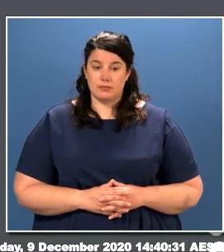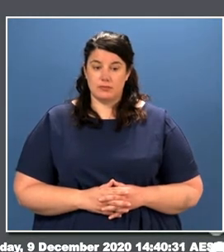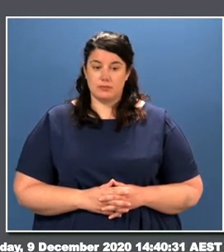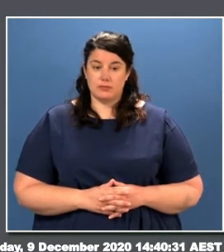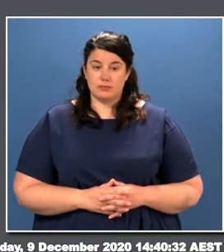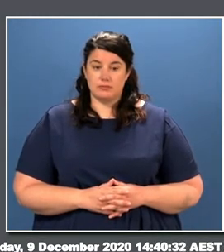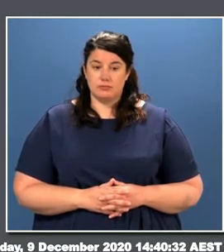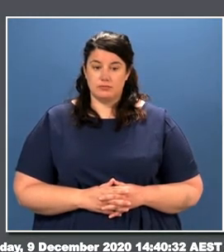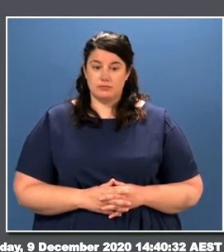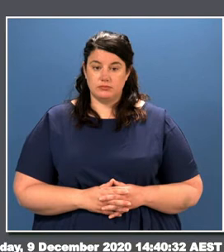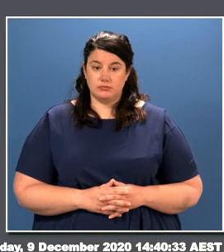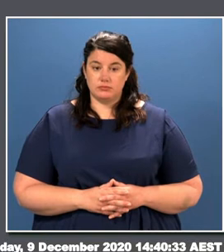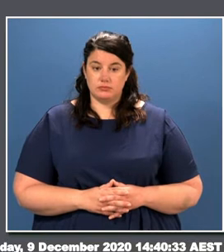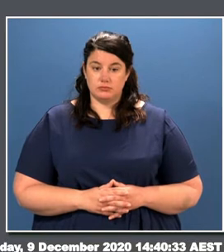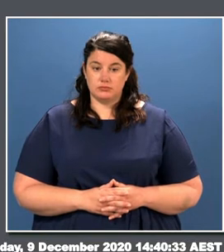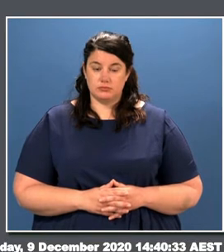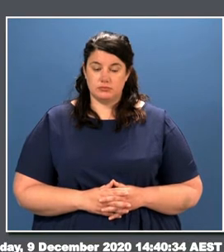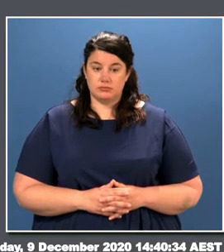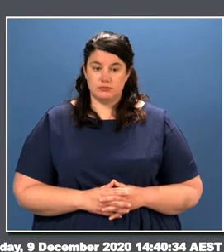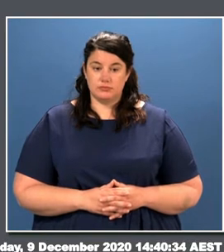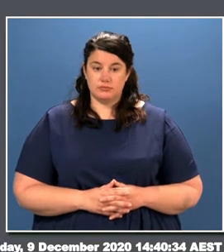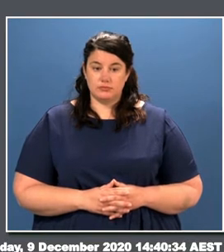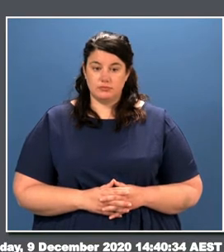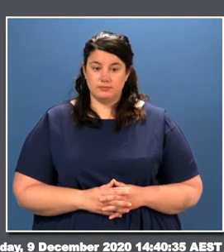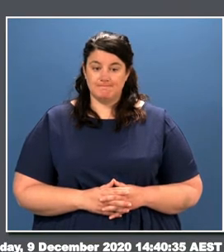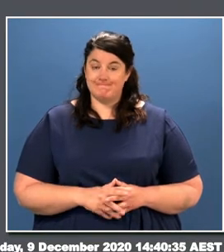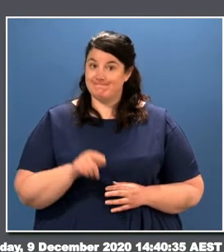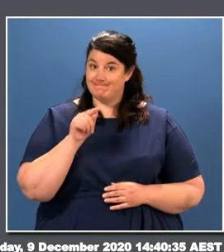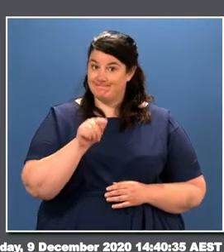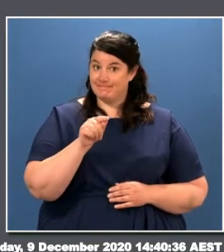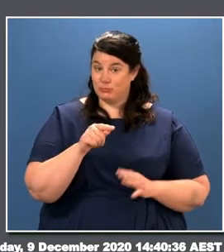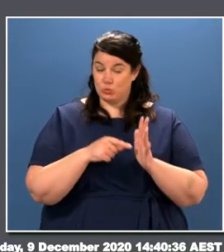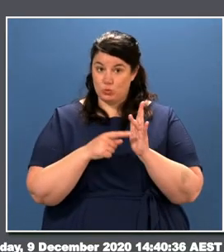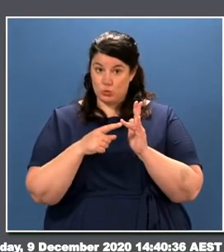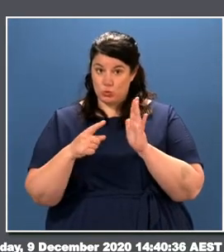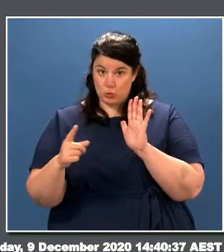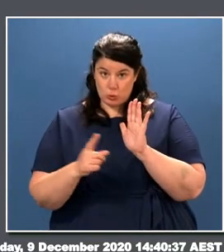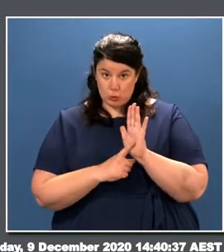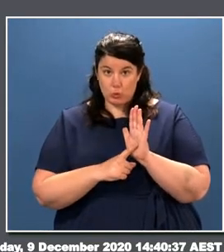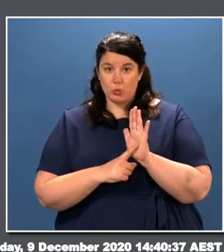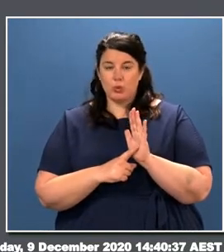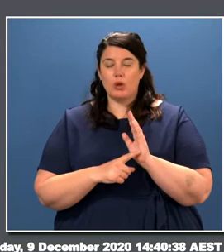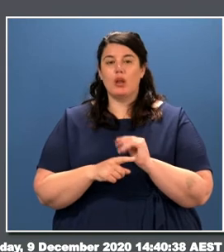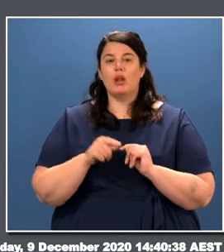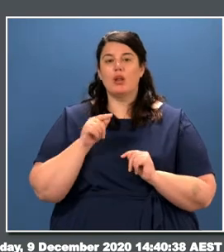And just scrolling up a little bit, please. Ms Morgan, this particular tool, so it's got the ability, isn't it, that